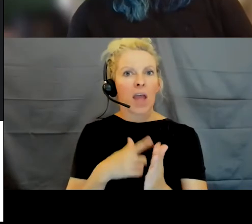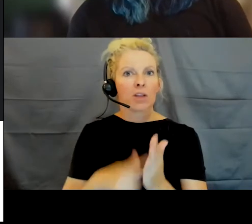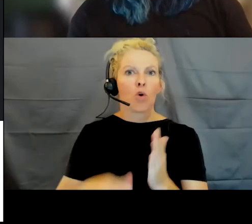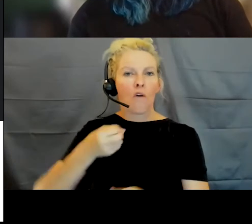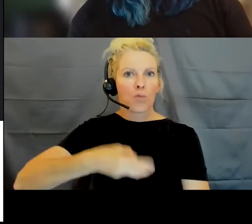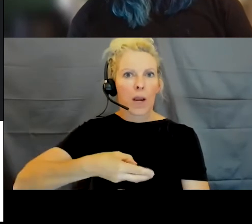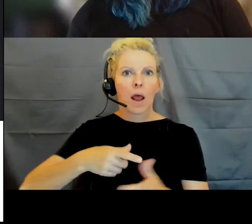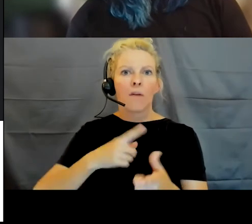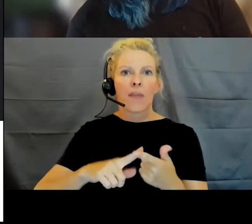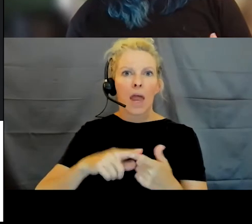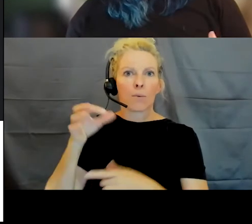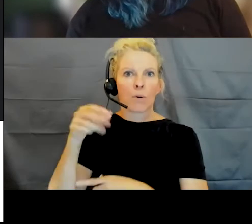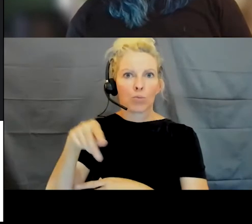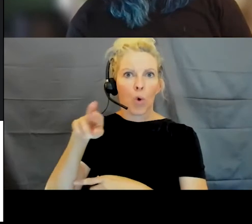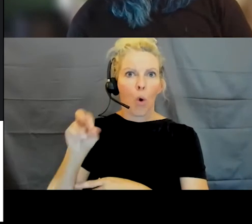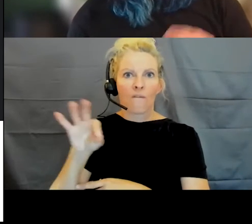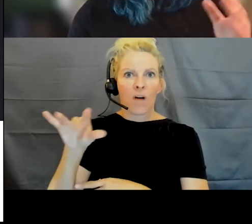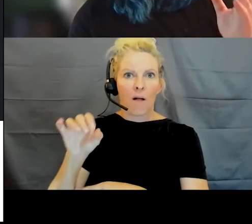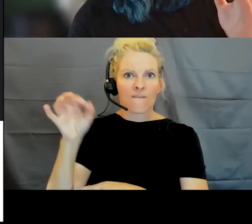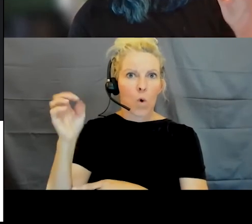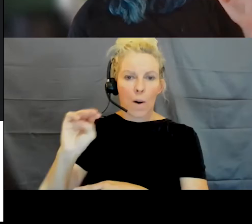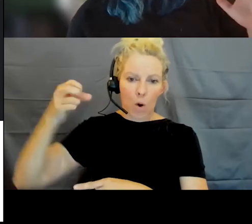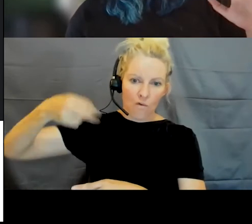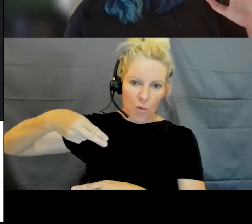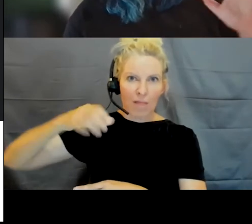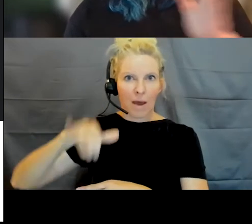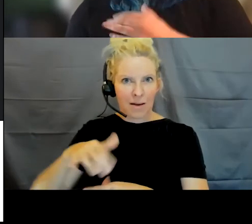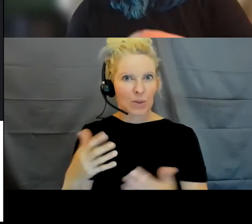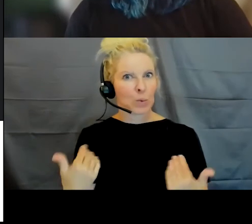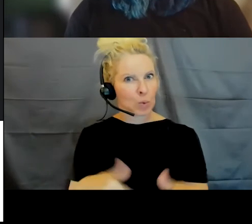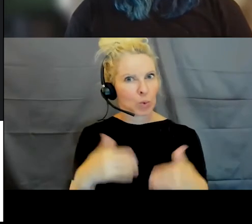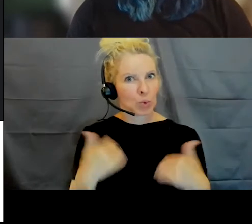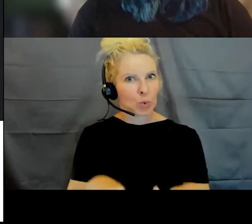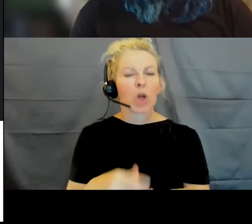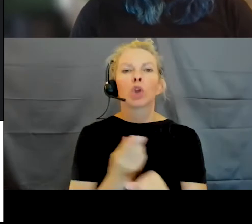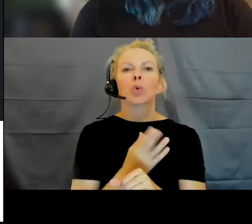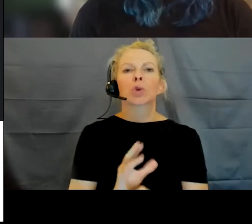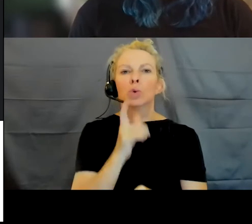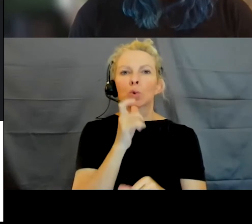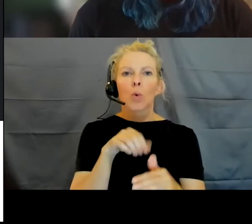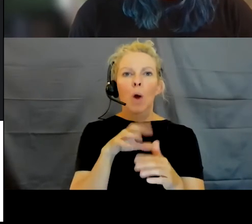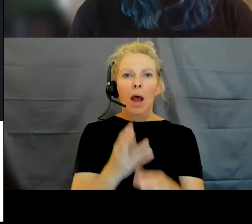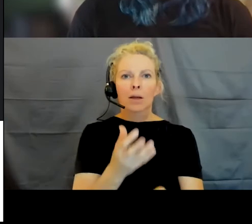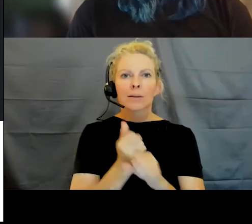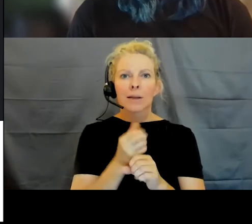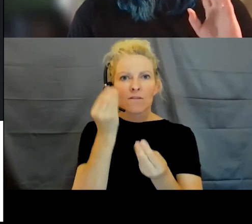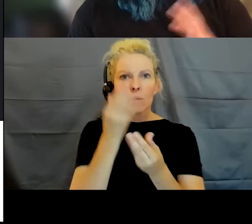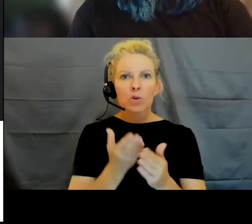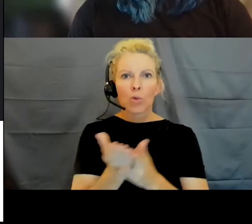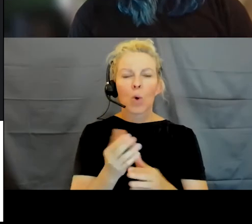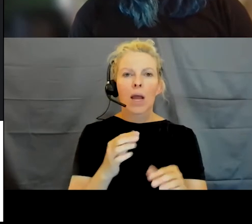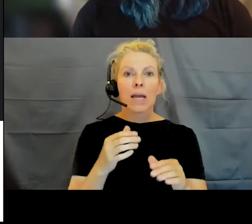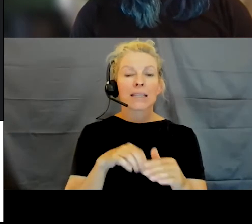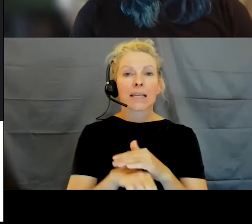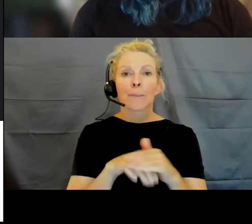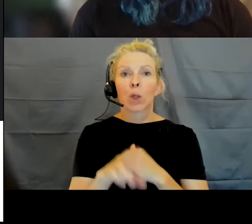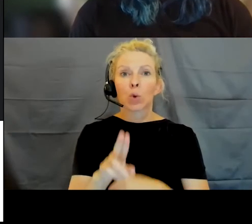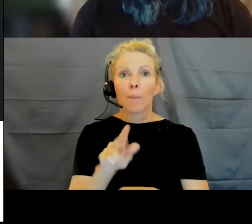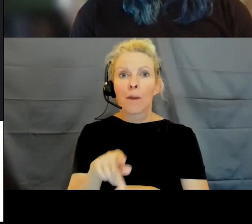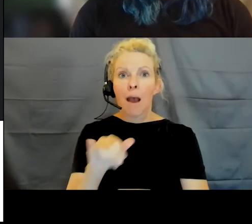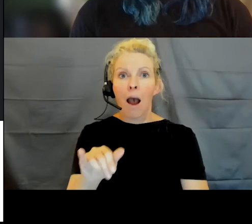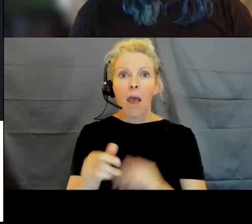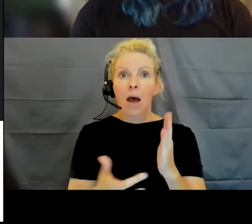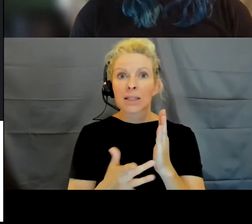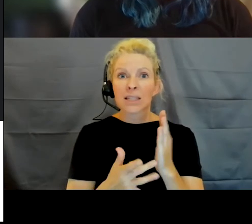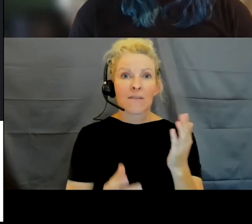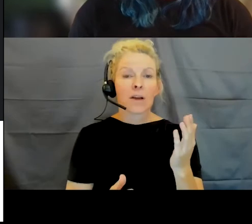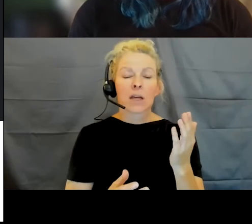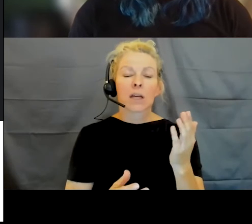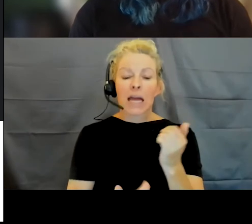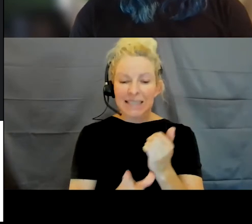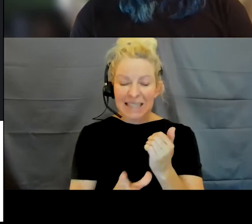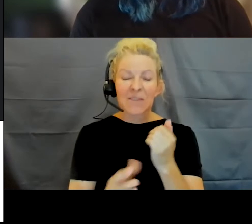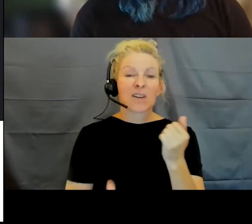by aria profile form. Any assistive tech will not ever hear "submit" unless they go character